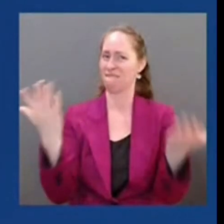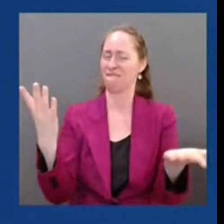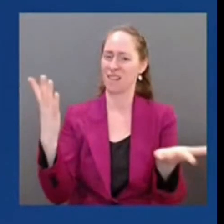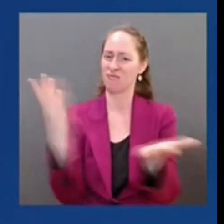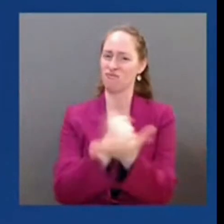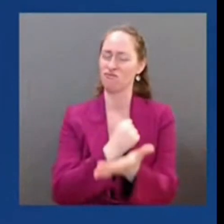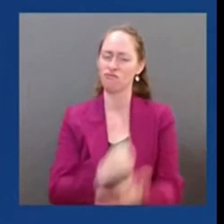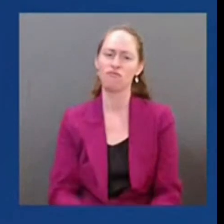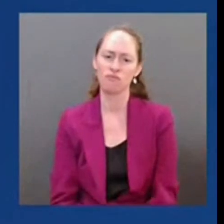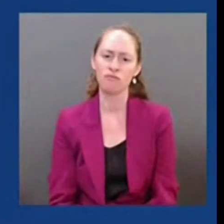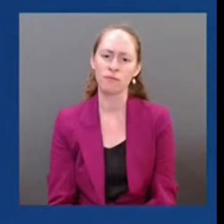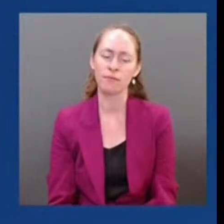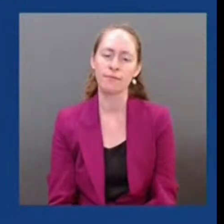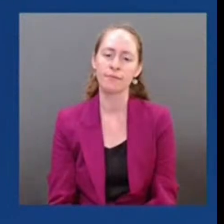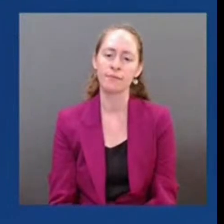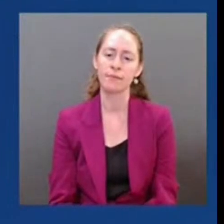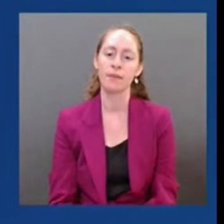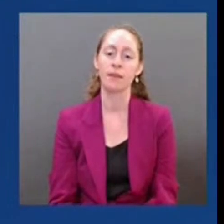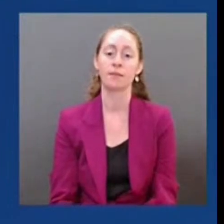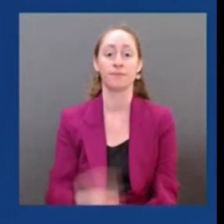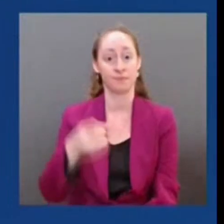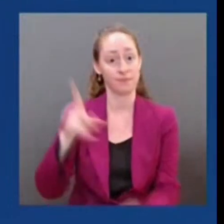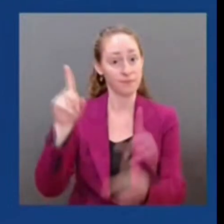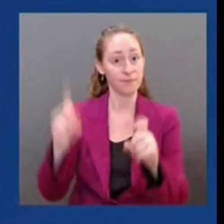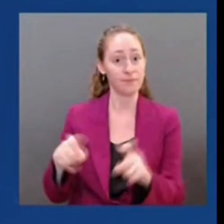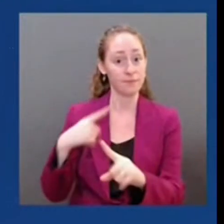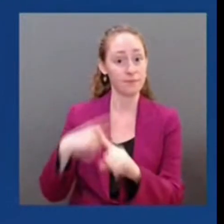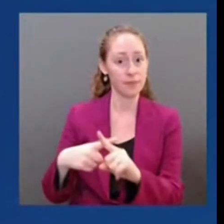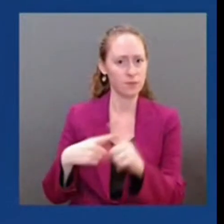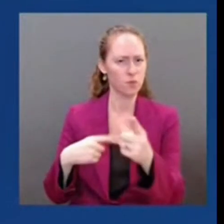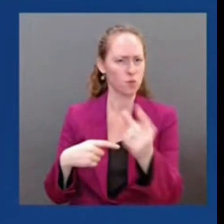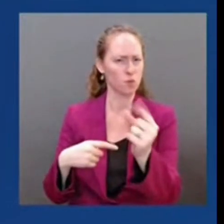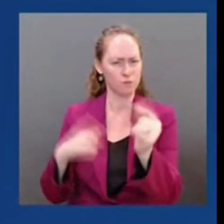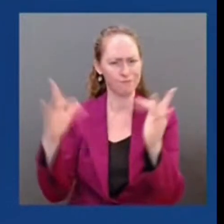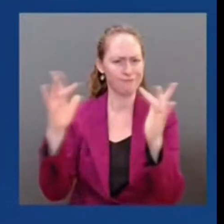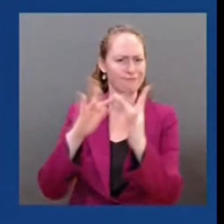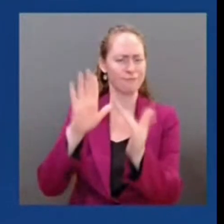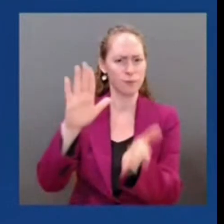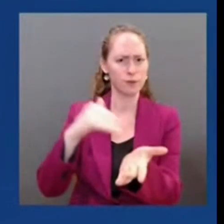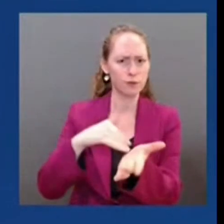19 ARE NOW WIDELY AVAILABLE. IF YOU TEST POSITIVE FOR COVID-